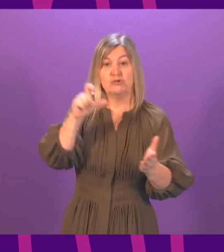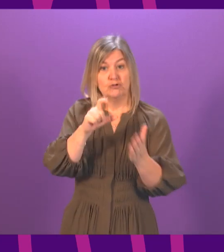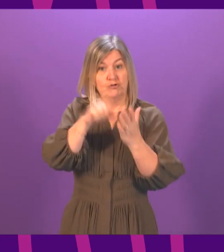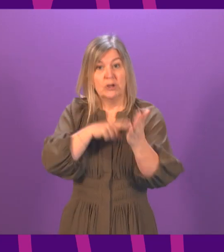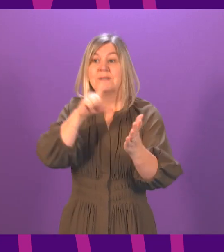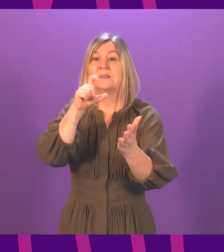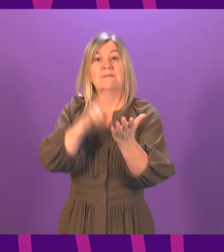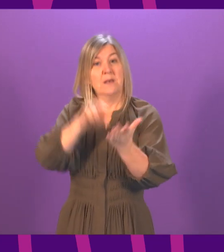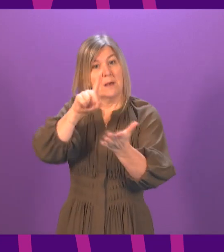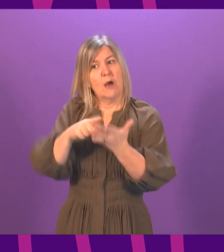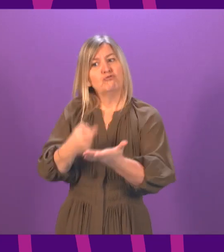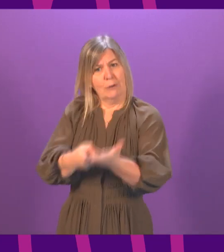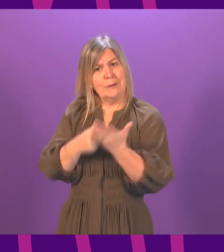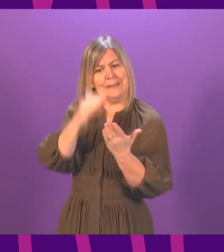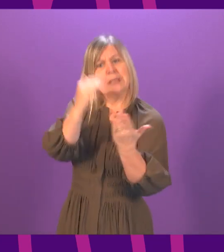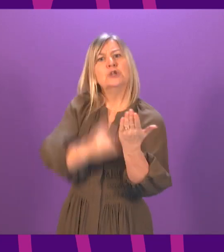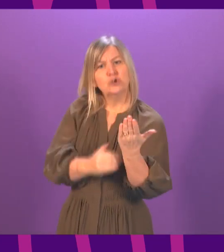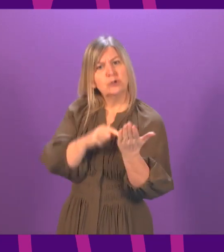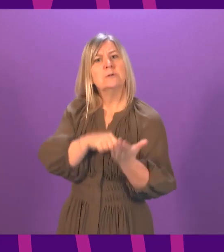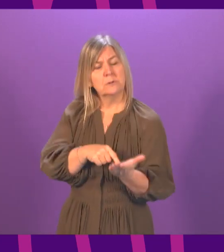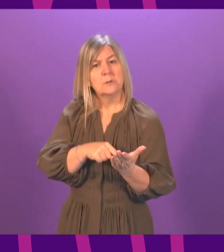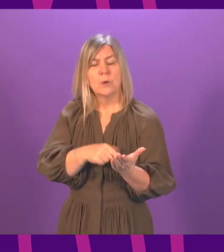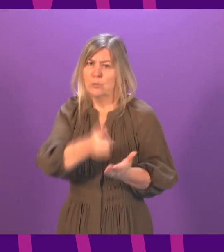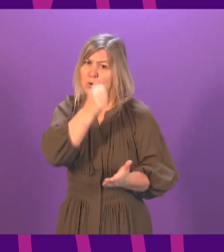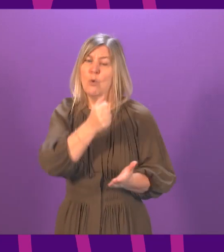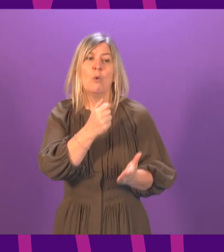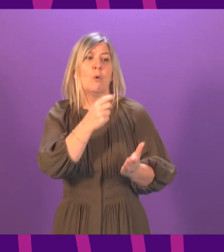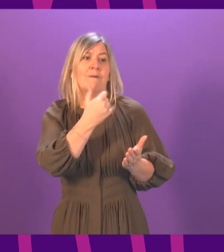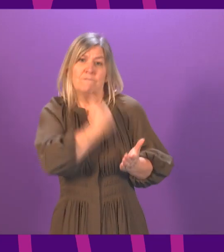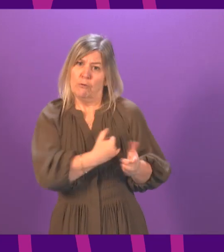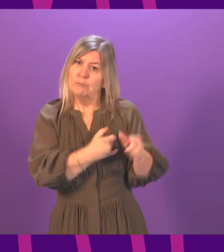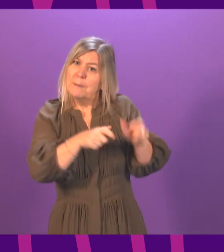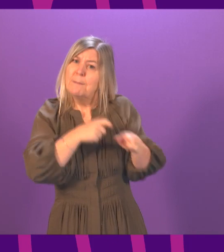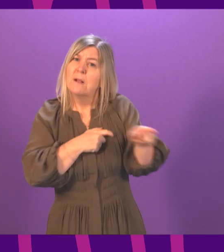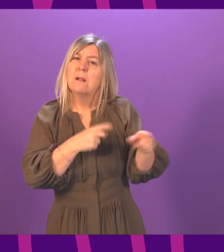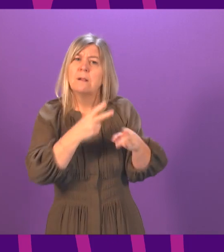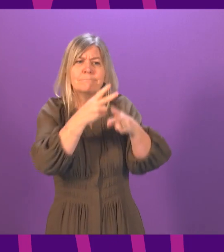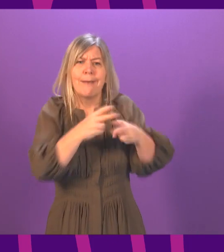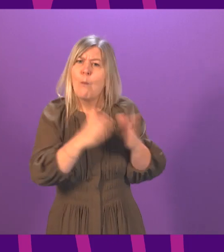but because we know that those people are the most vulnerable. In this second wave of the virus,